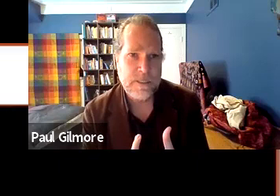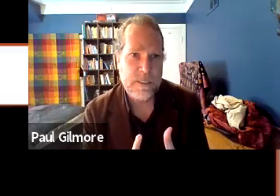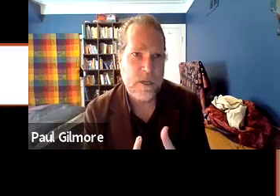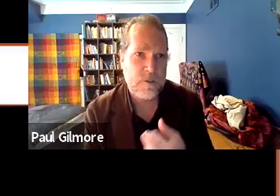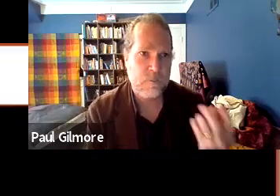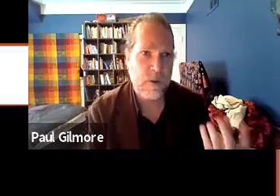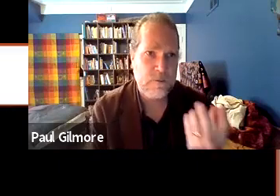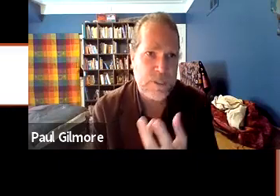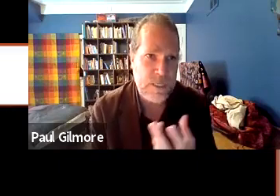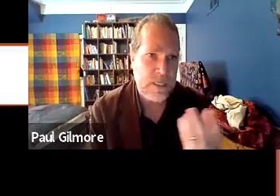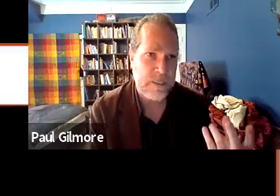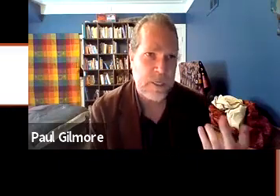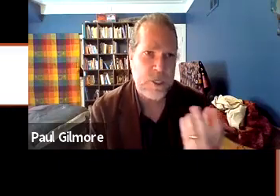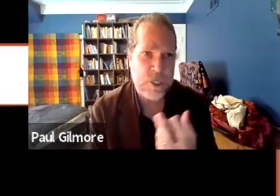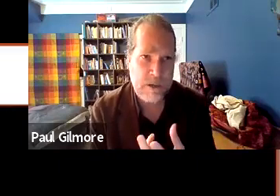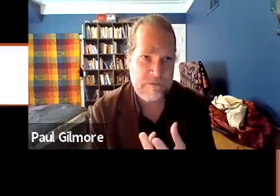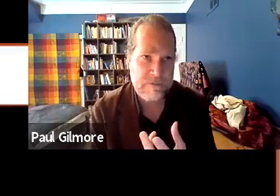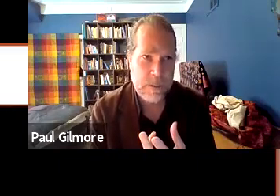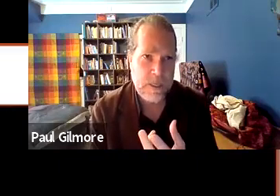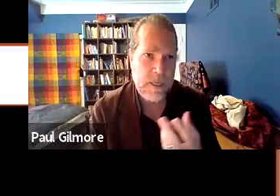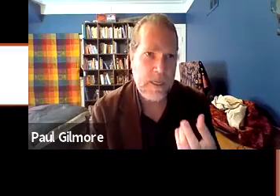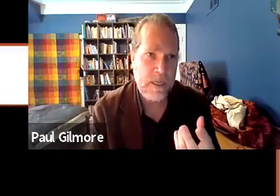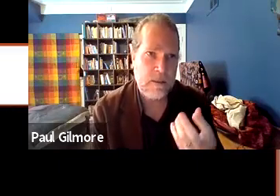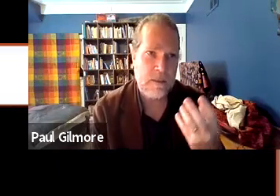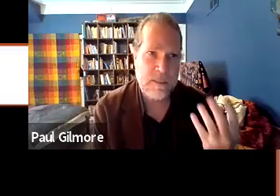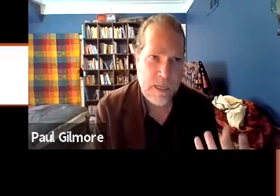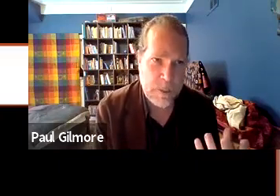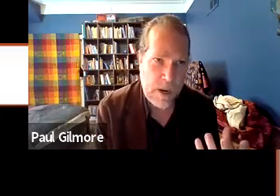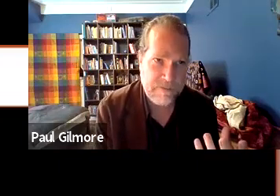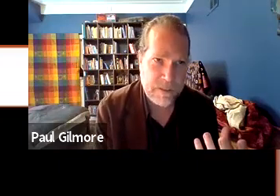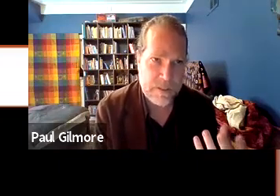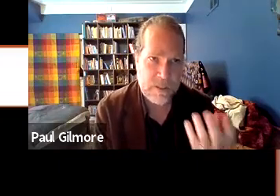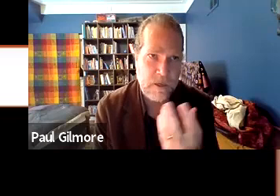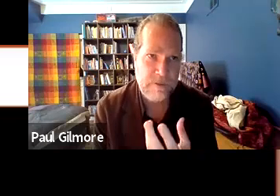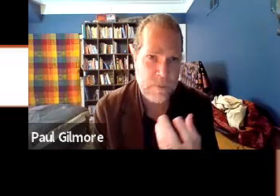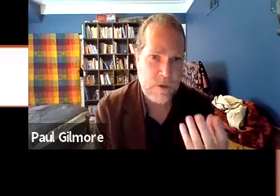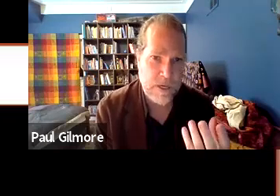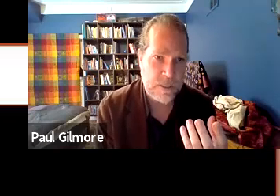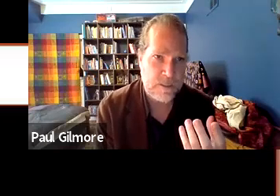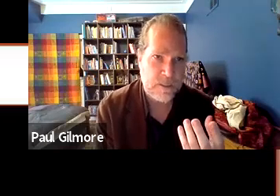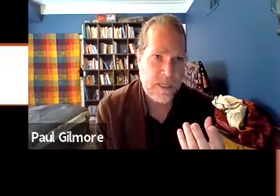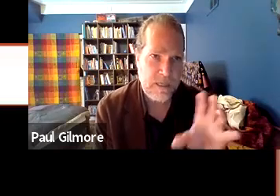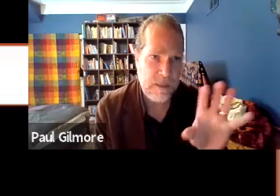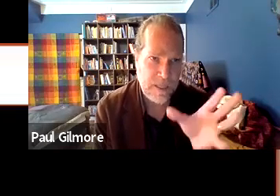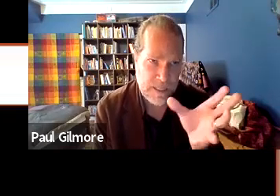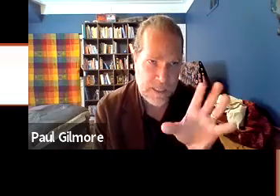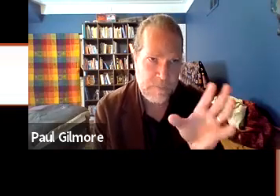1900s, what you see is a shift in the demographics of immigration, in that key